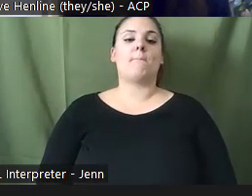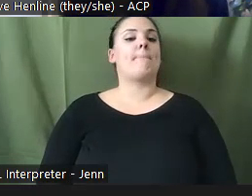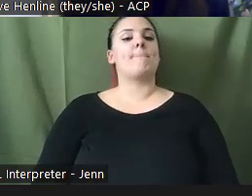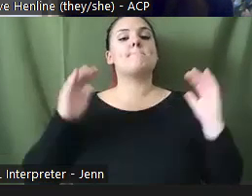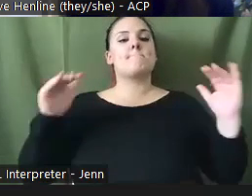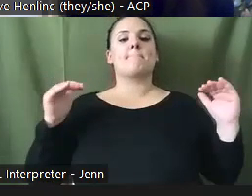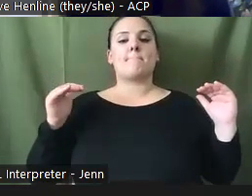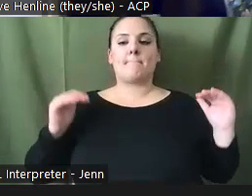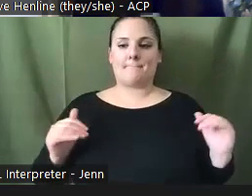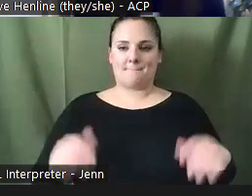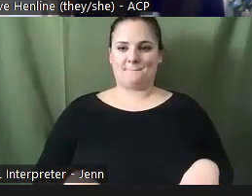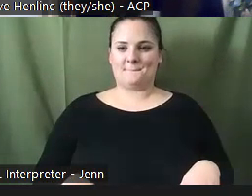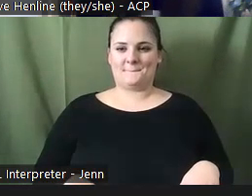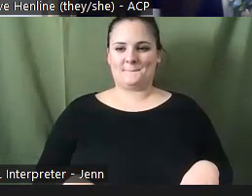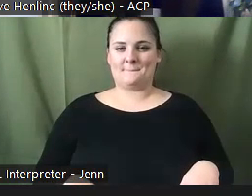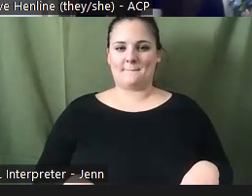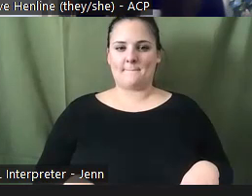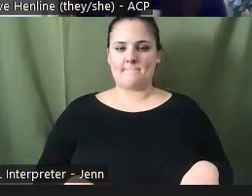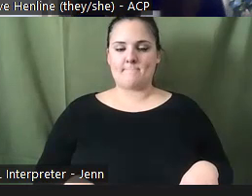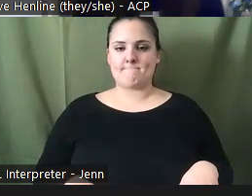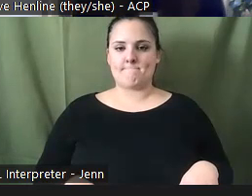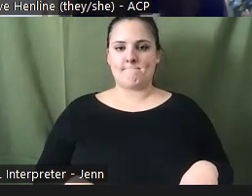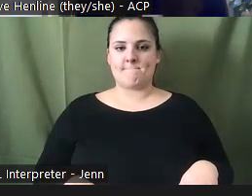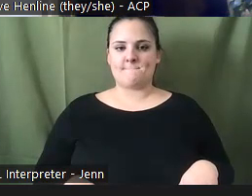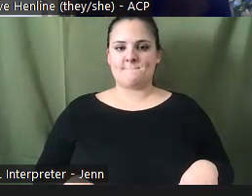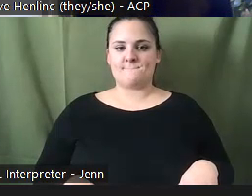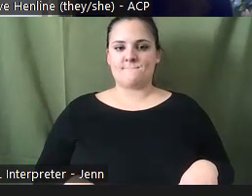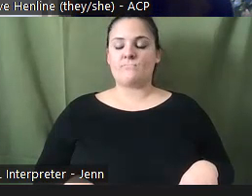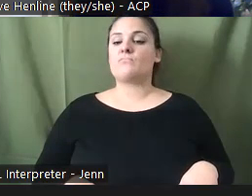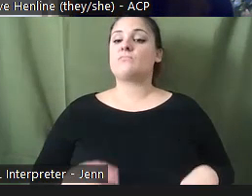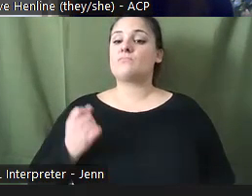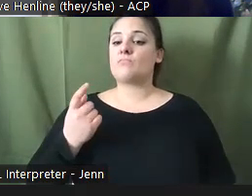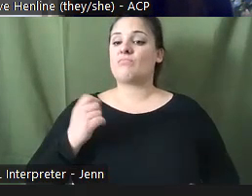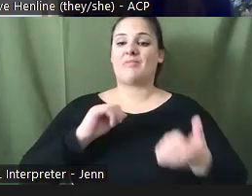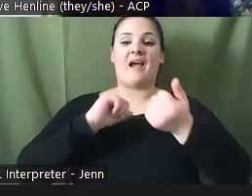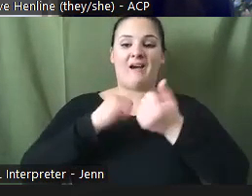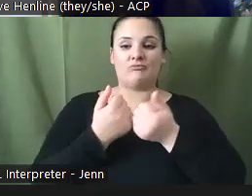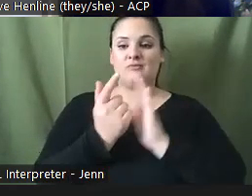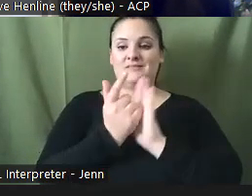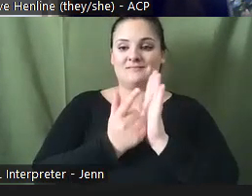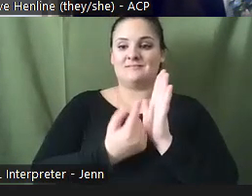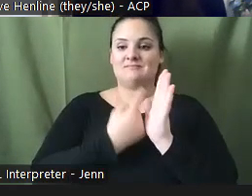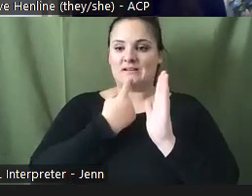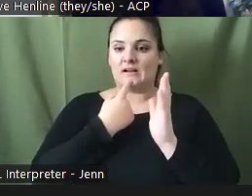Alright, so eligibility. With how it's written in the statutes, for a program participant to be